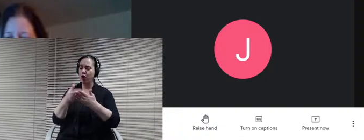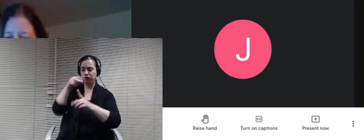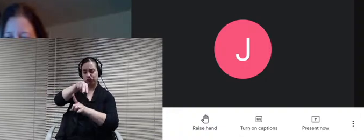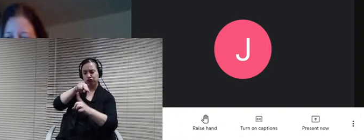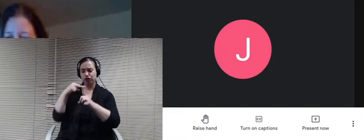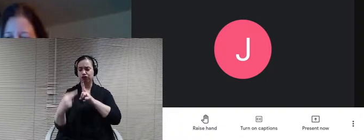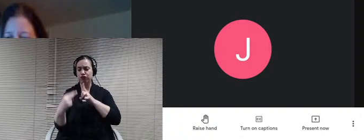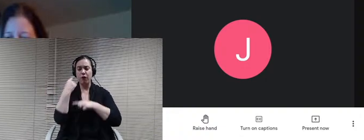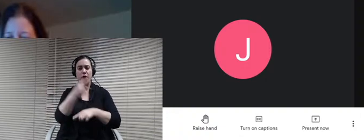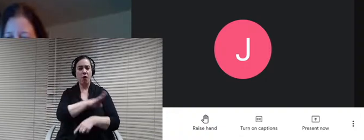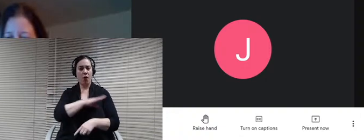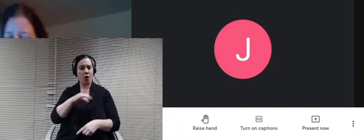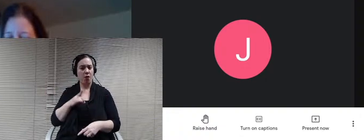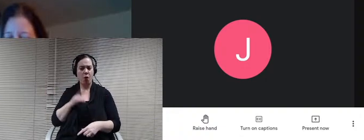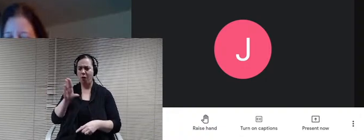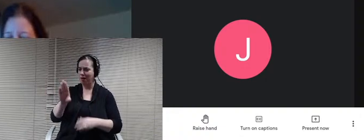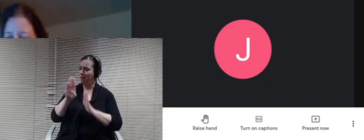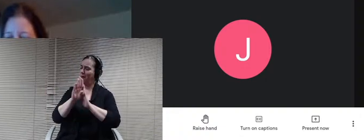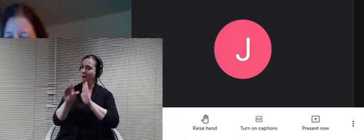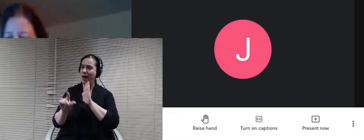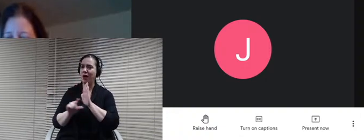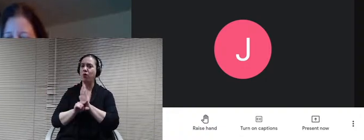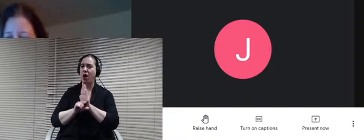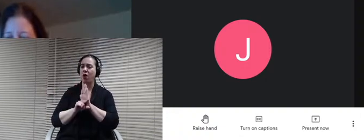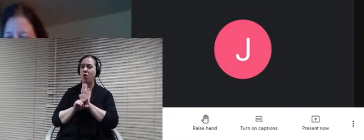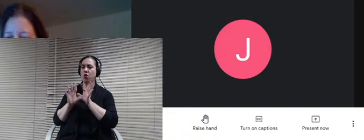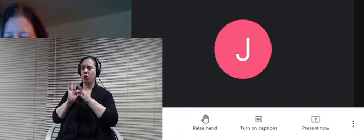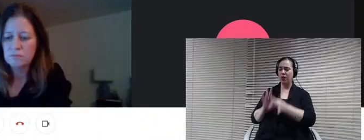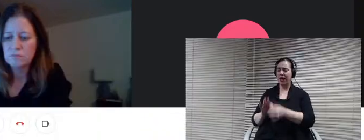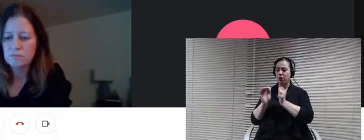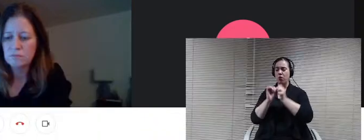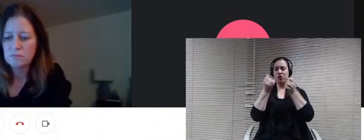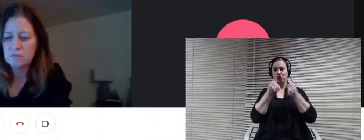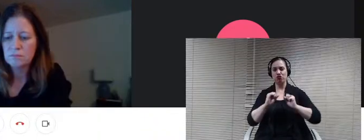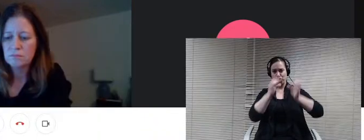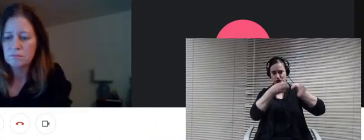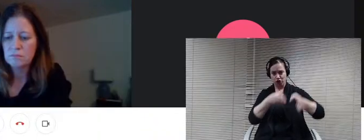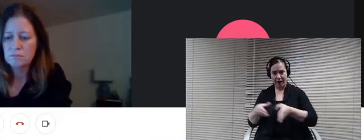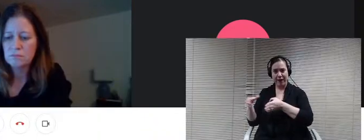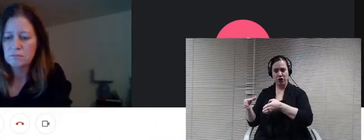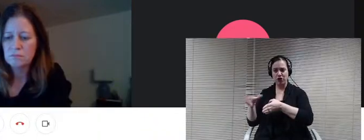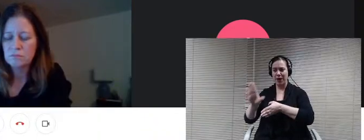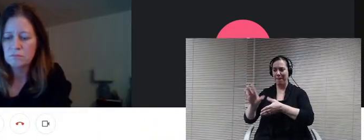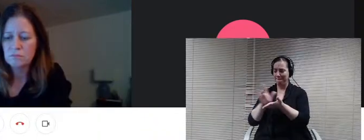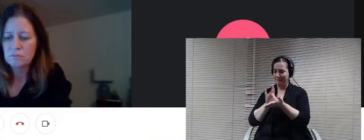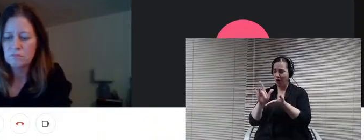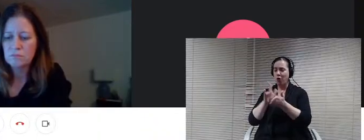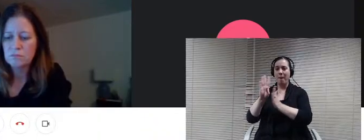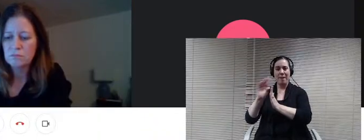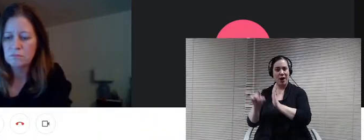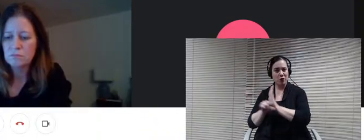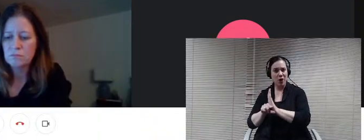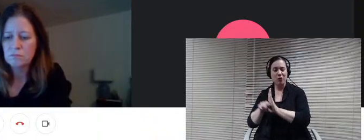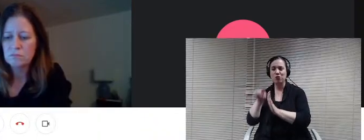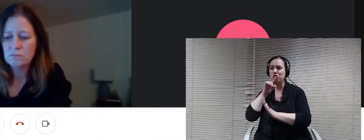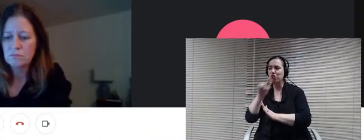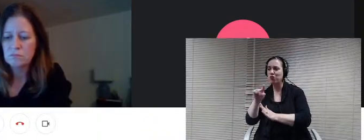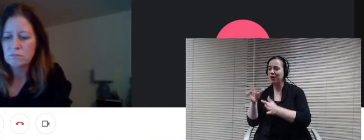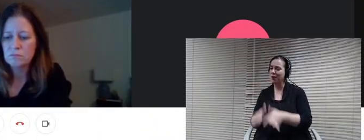from his background in strategy and is medical background has been very important to us as we navigated these covered water